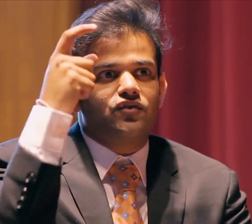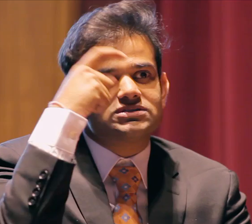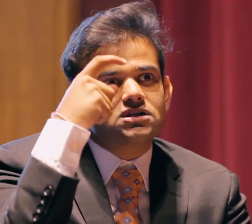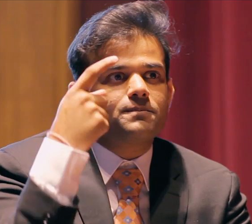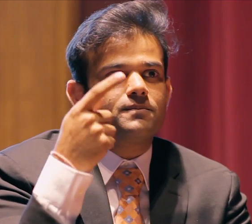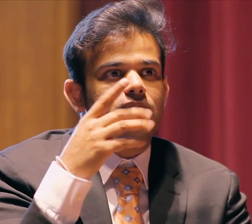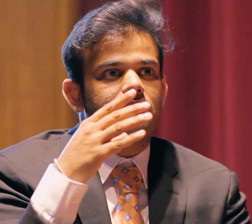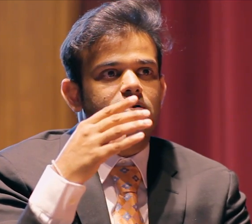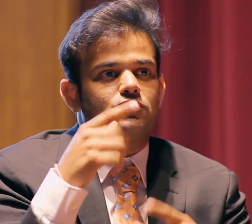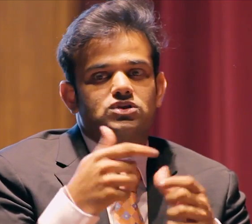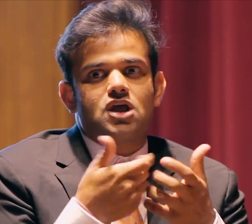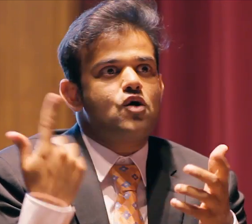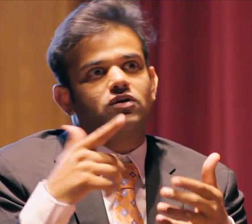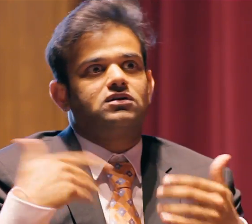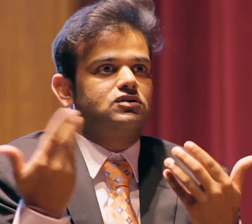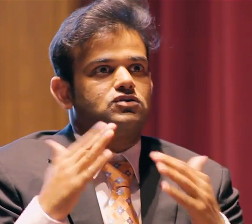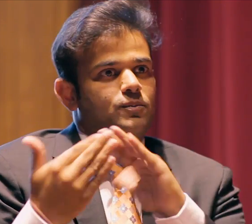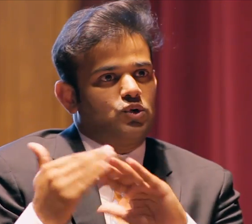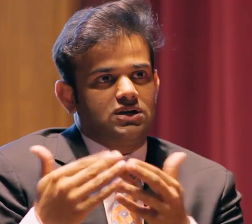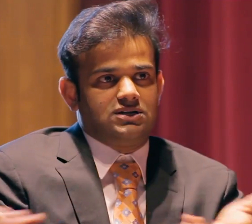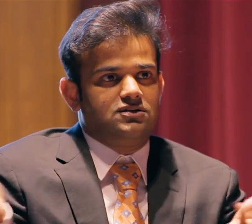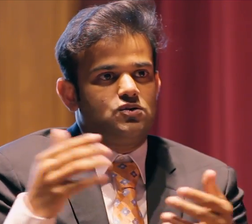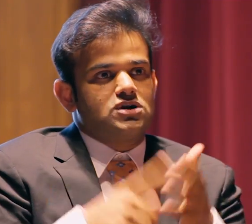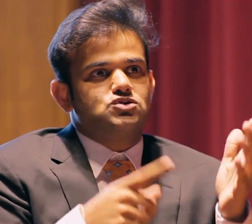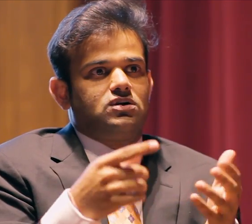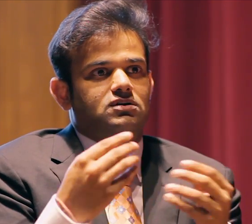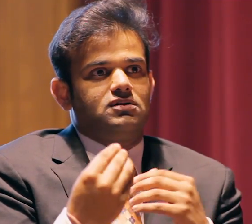I would like you to share some wisdom for our community,